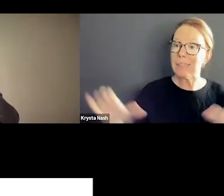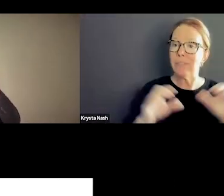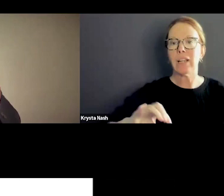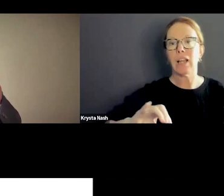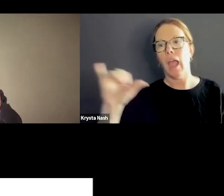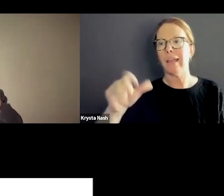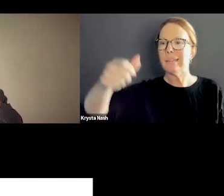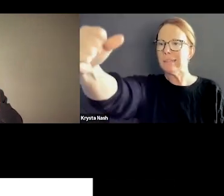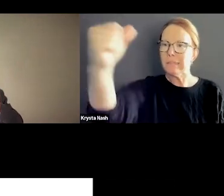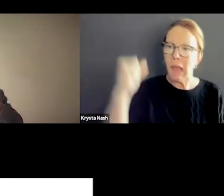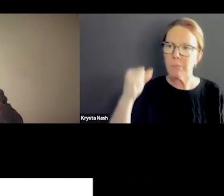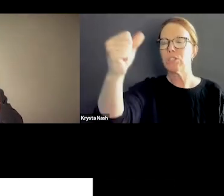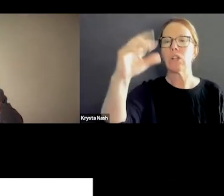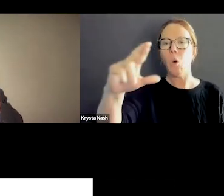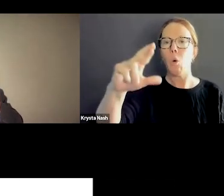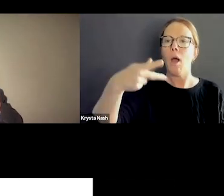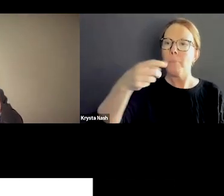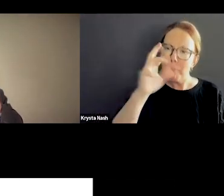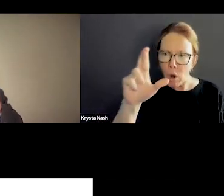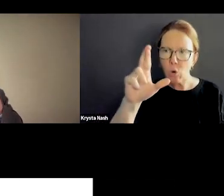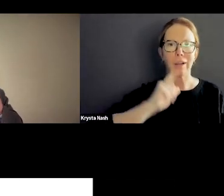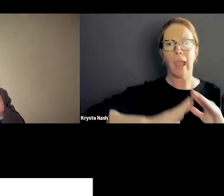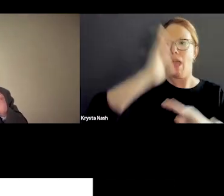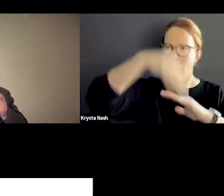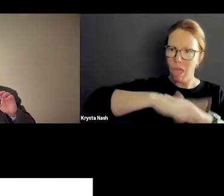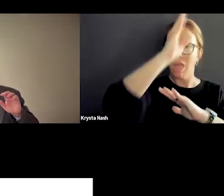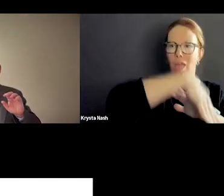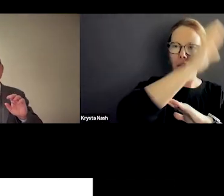machine or poker, they could be up or down throughout the night. So we wanted to be careful.